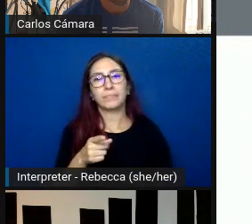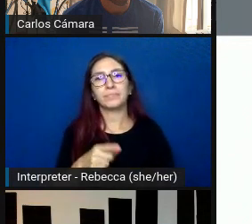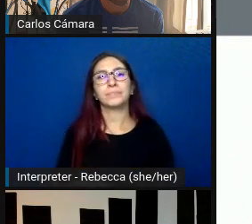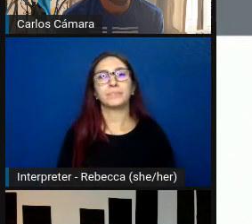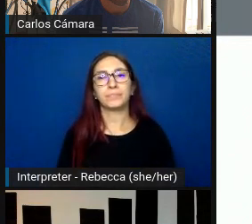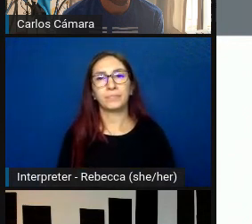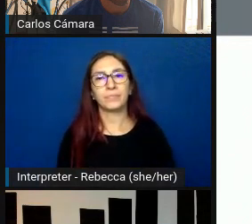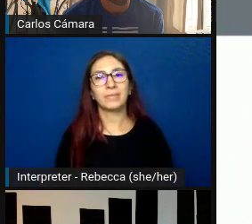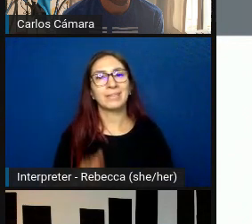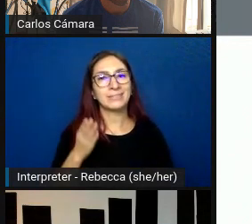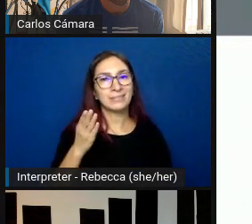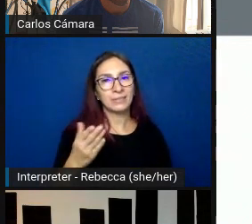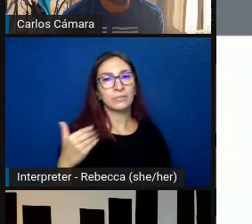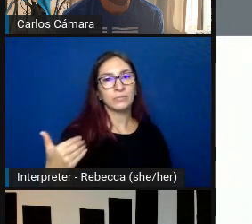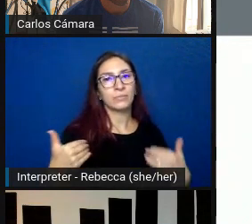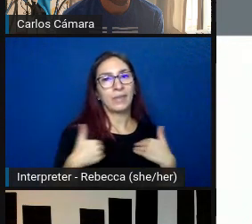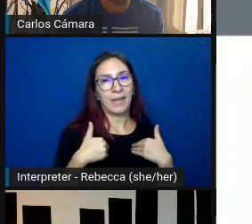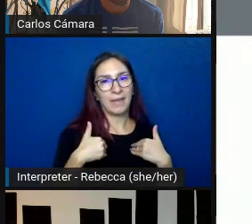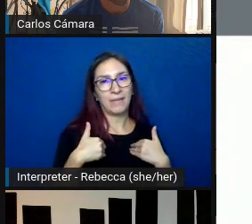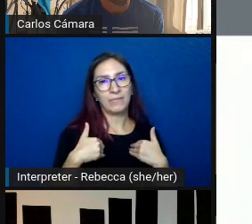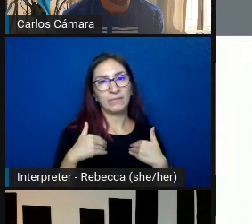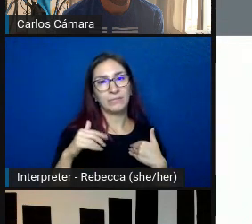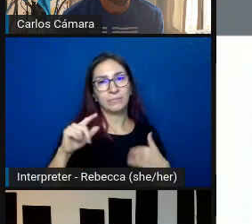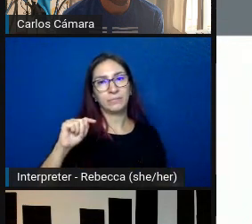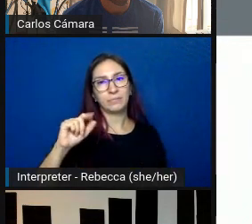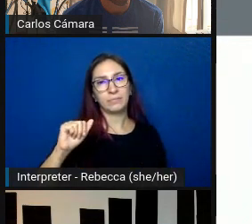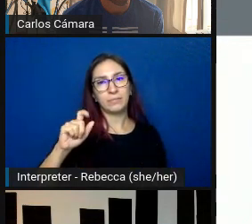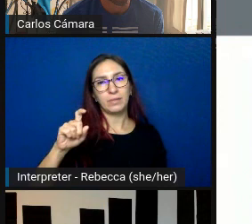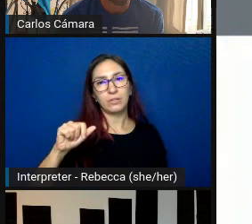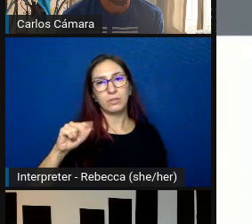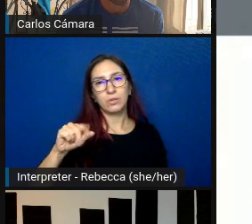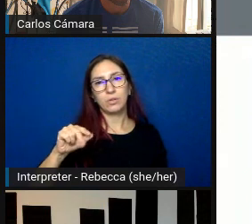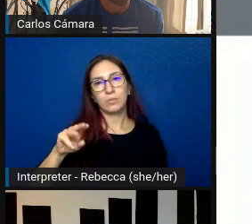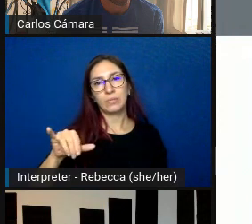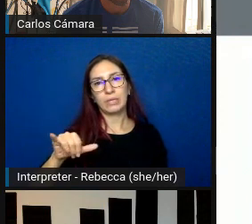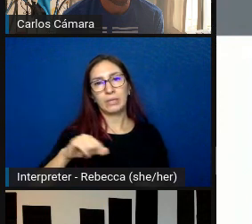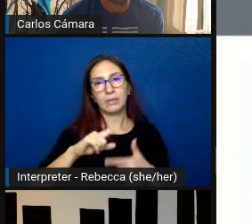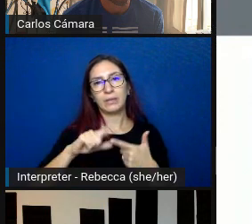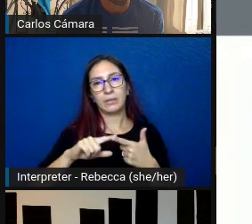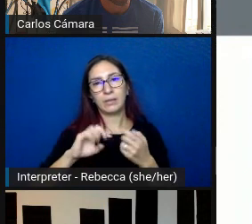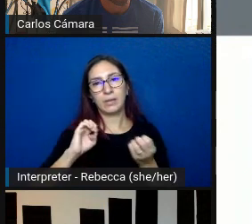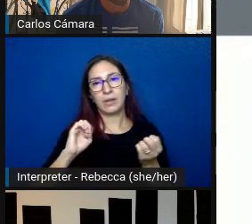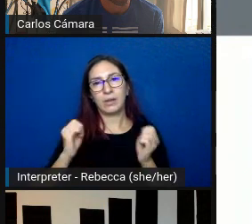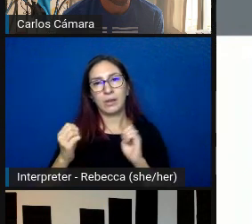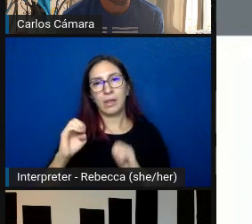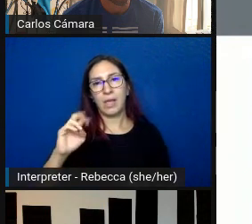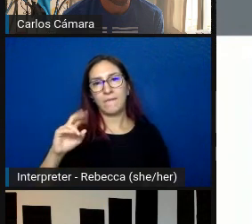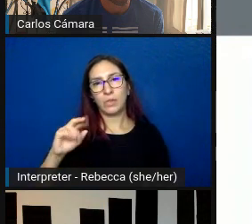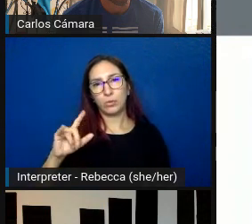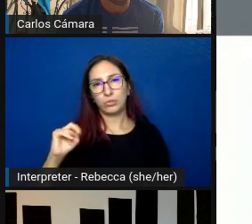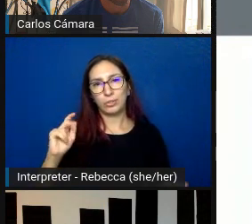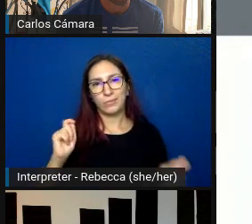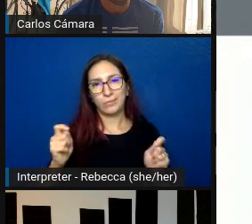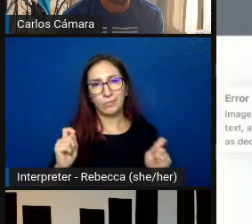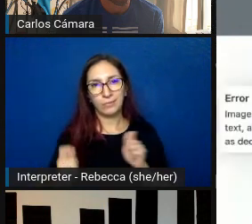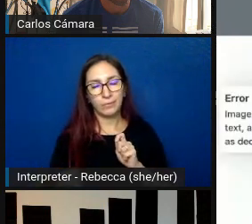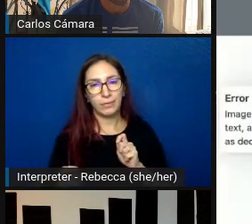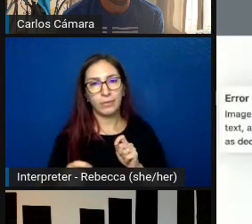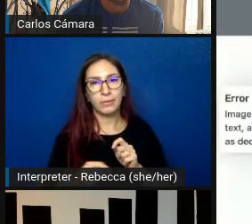Here we have that the taxonomy evolution it's strong. We have different issues.